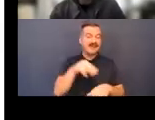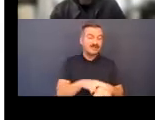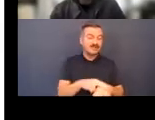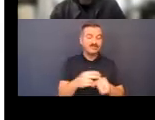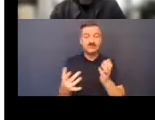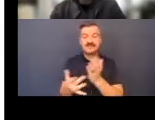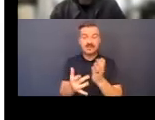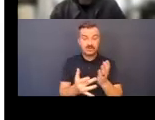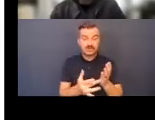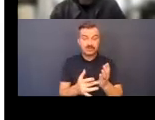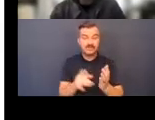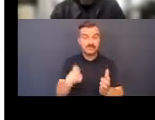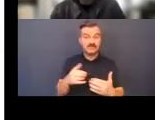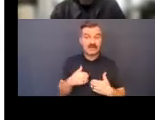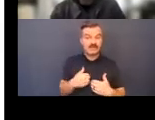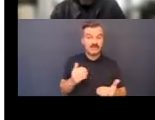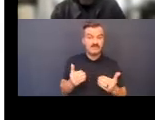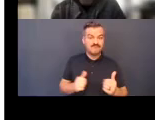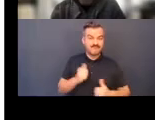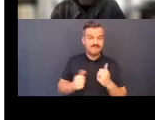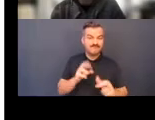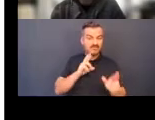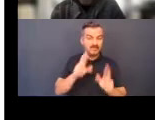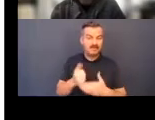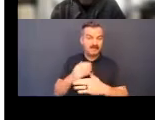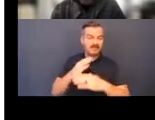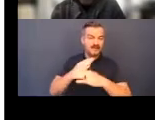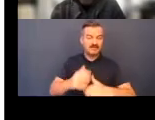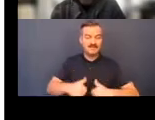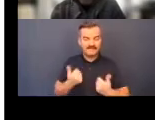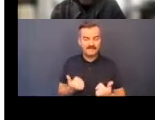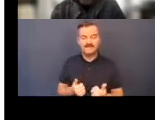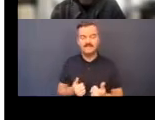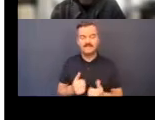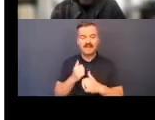to protect life or liberty, or life or property and further just find defines a response as